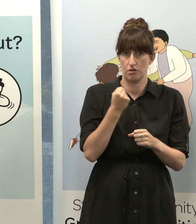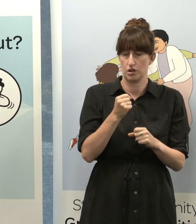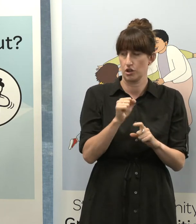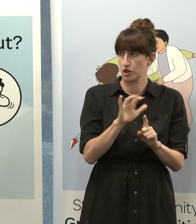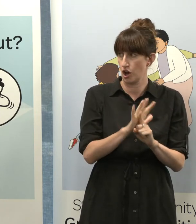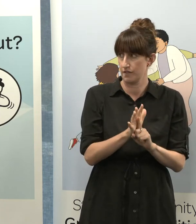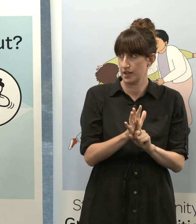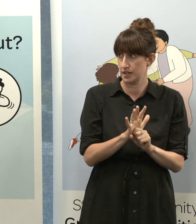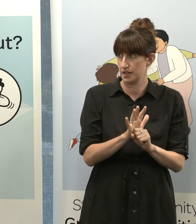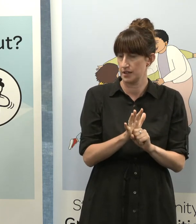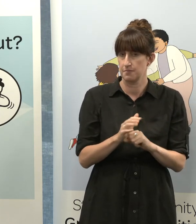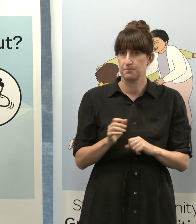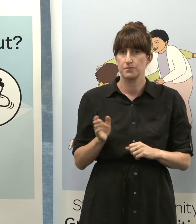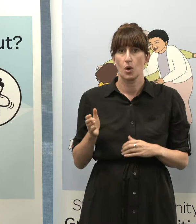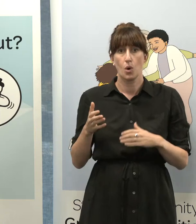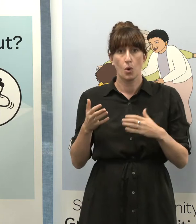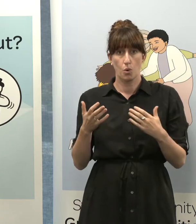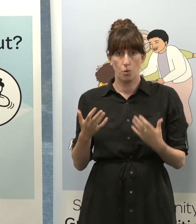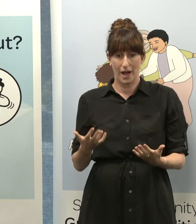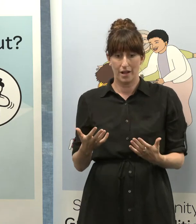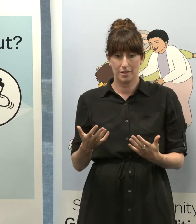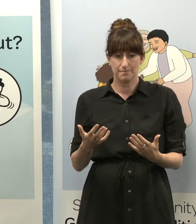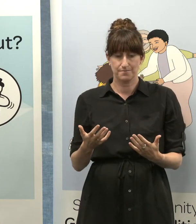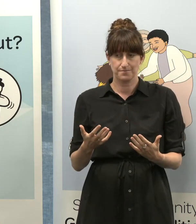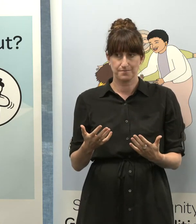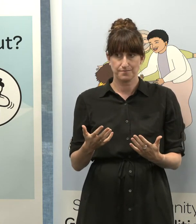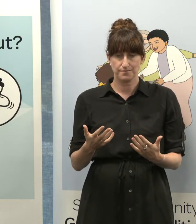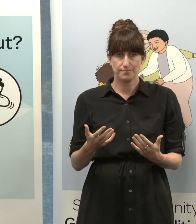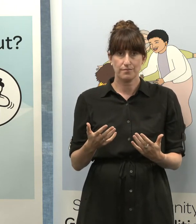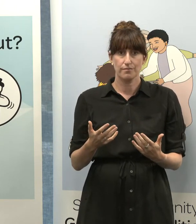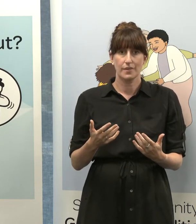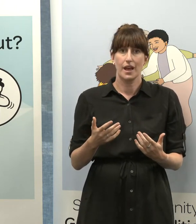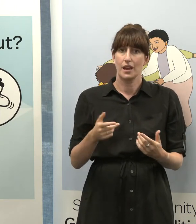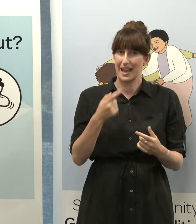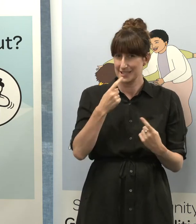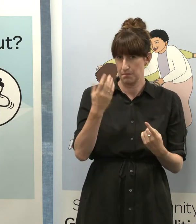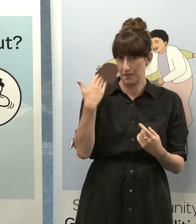COVID symptoms? >> This is to reiterate and this is where